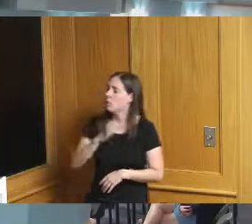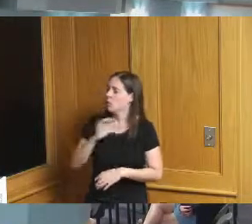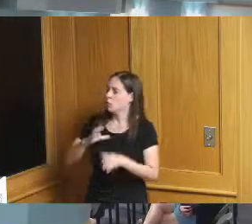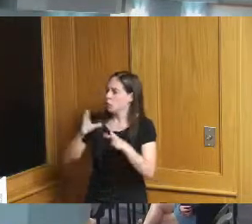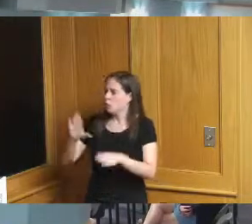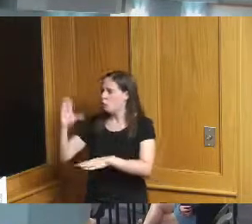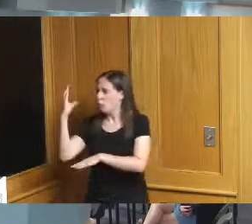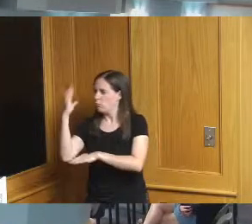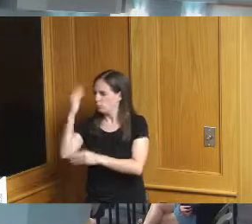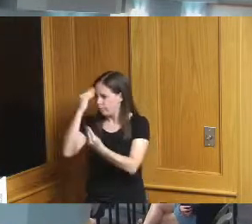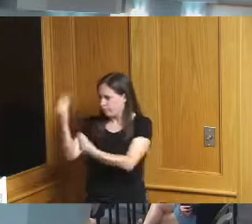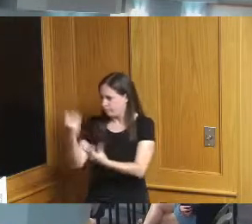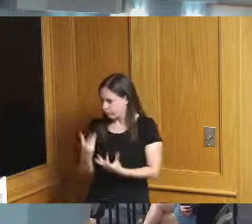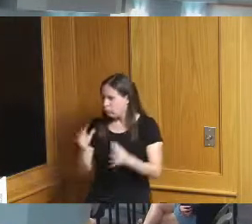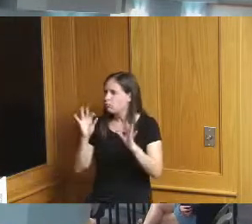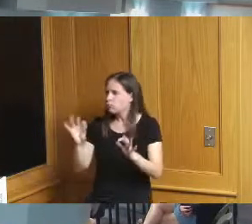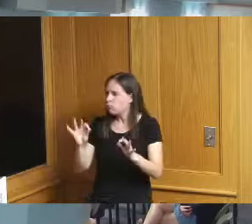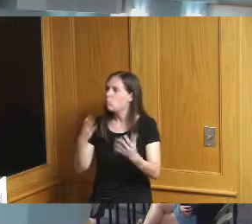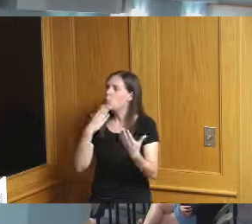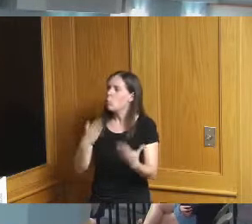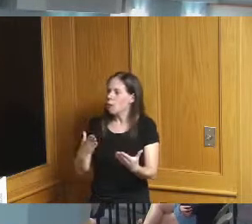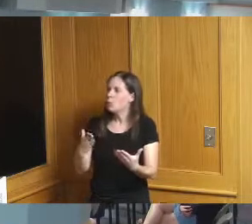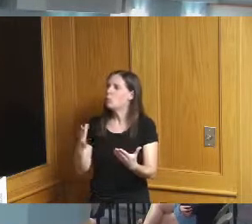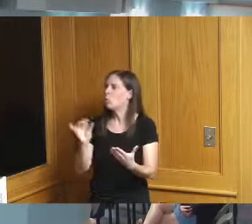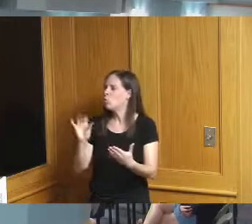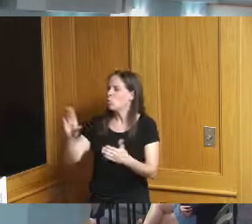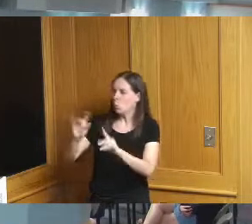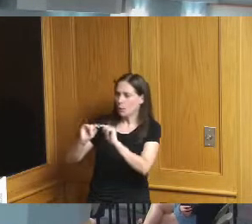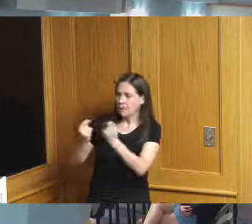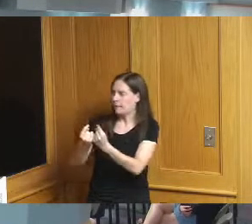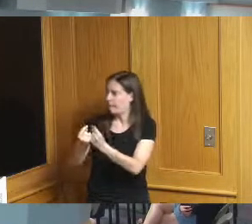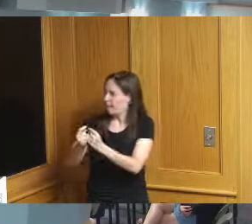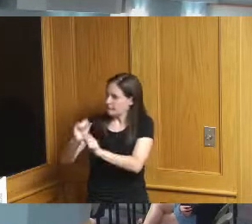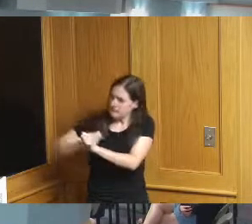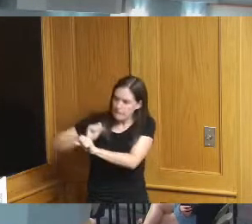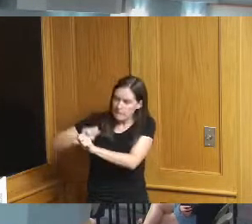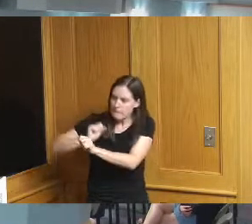and thank you to the work of yourself and your team ongoing work what i know is challenging